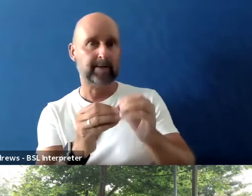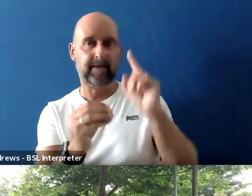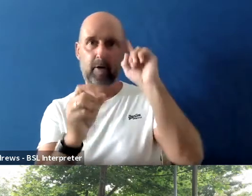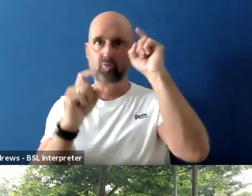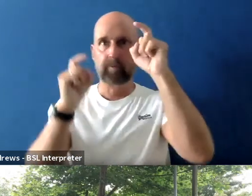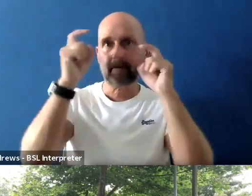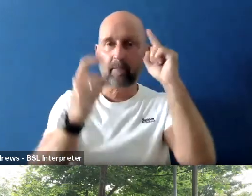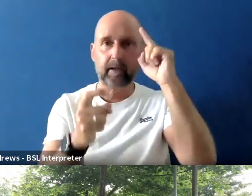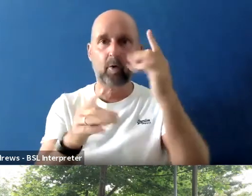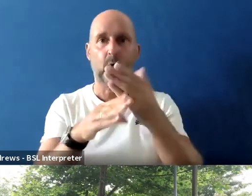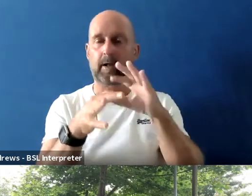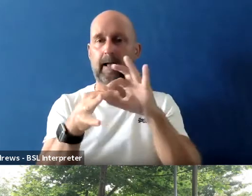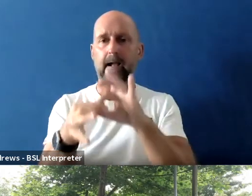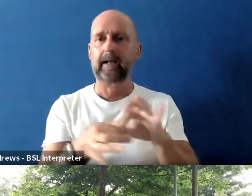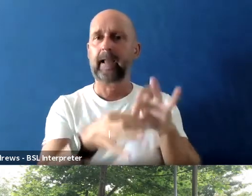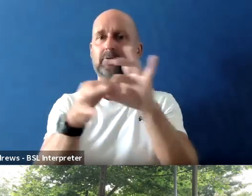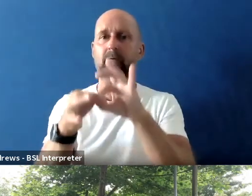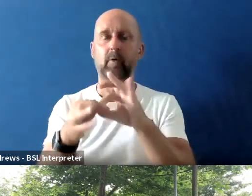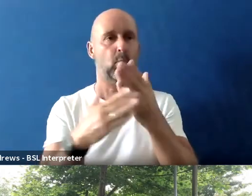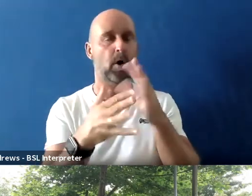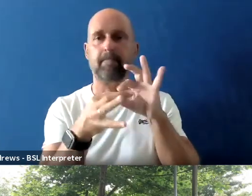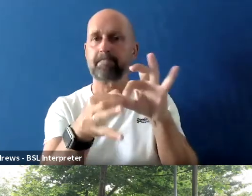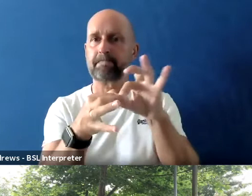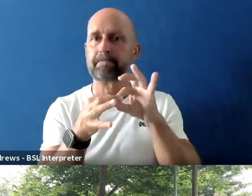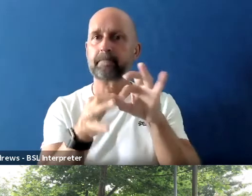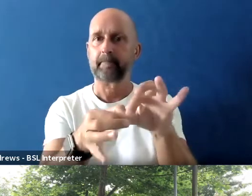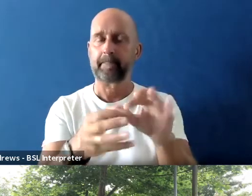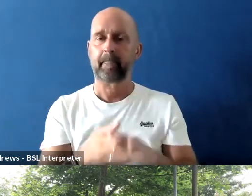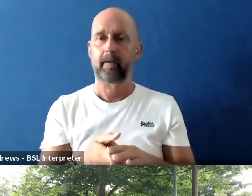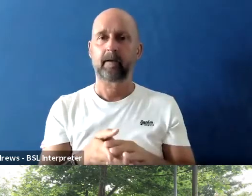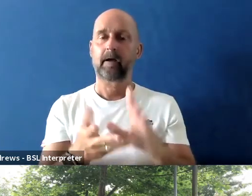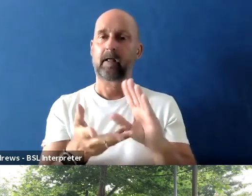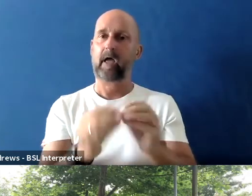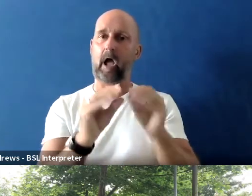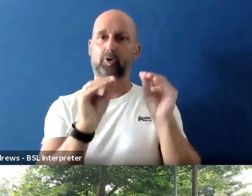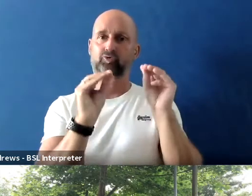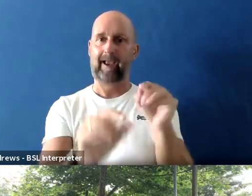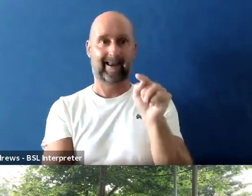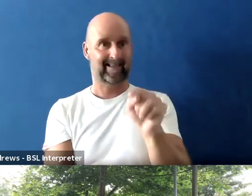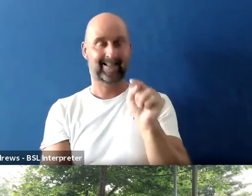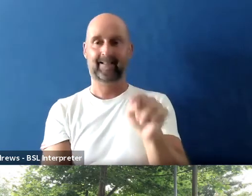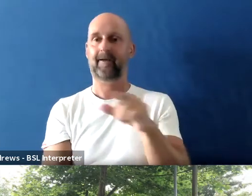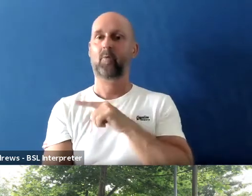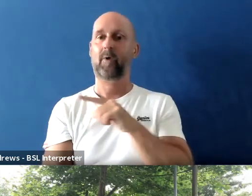collectively and collaboratively. It’s the Arts training that’s renowned for forging these skills.